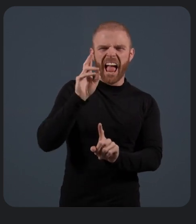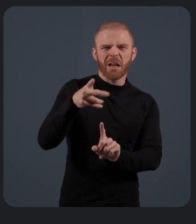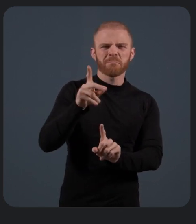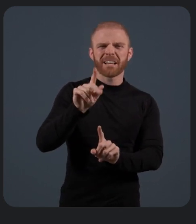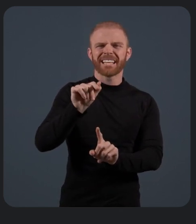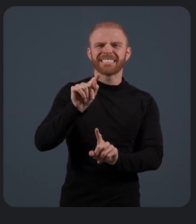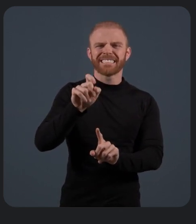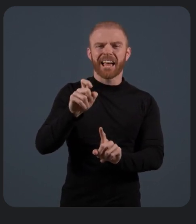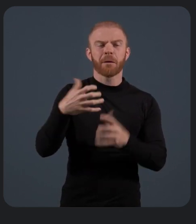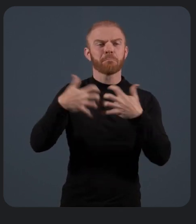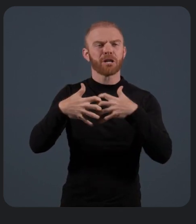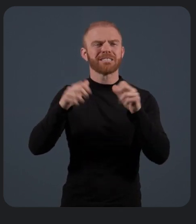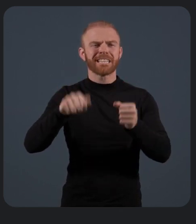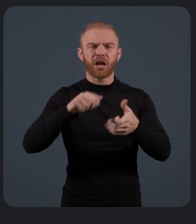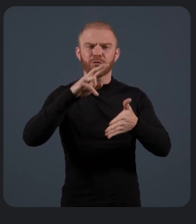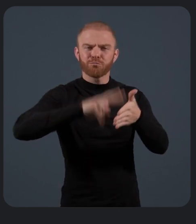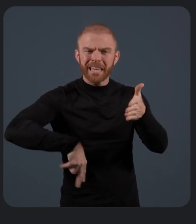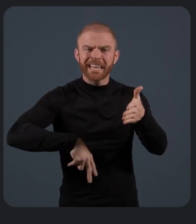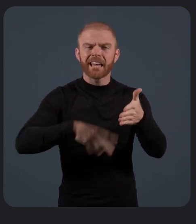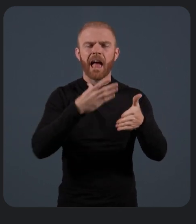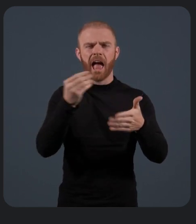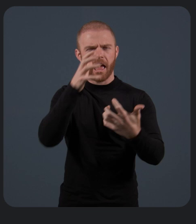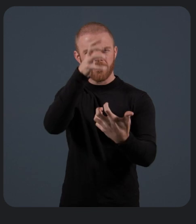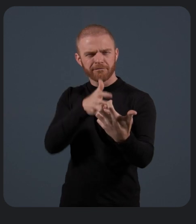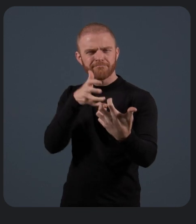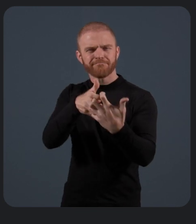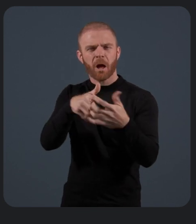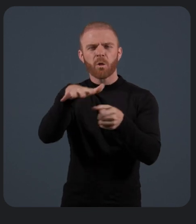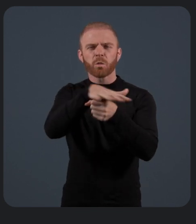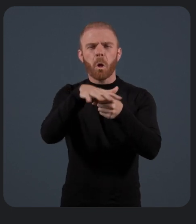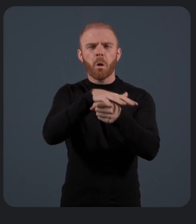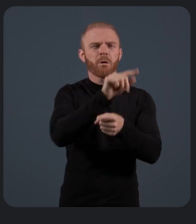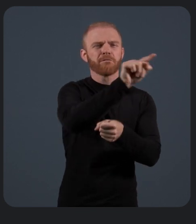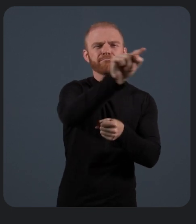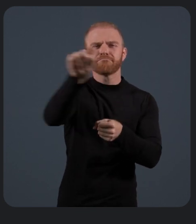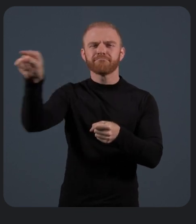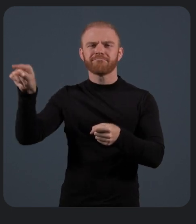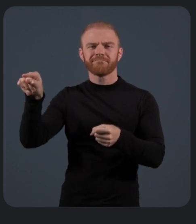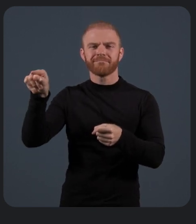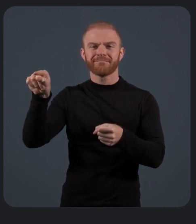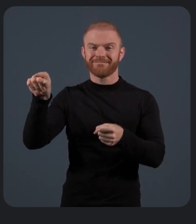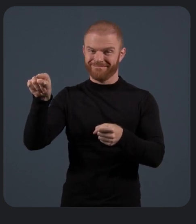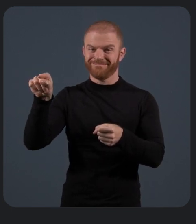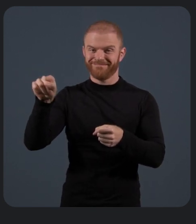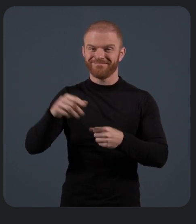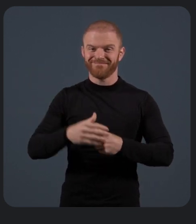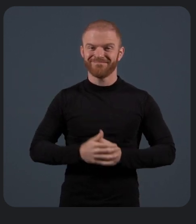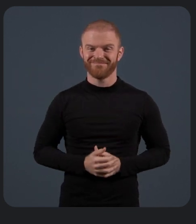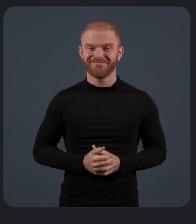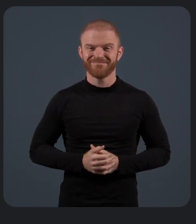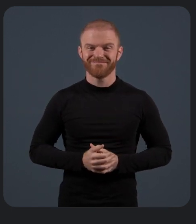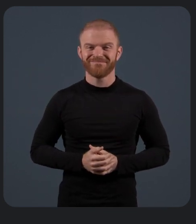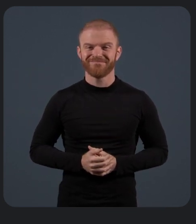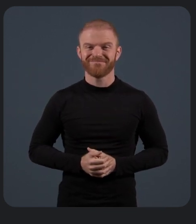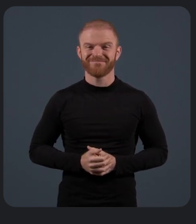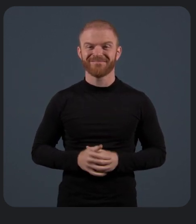always up-to-date, machine-readable, and optimized for localization. Well, the wait is over.